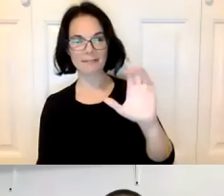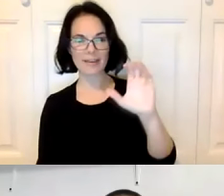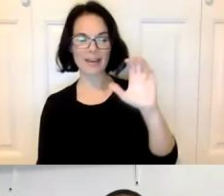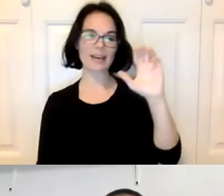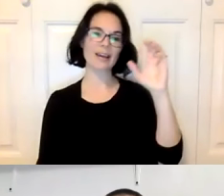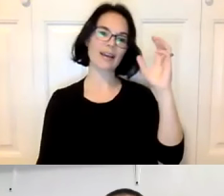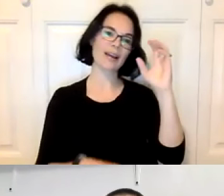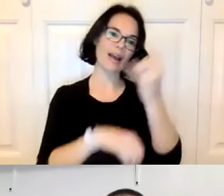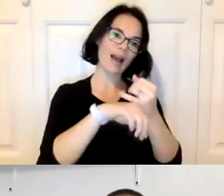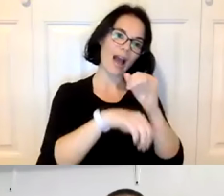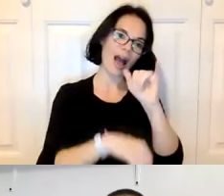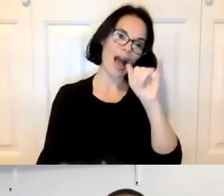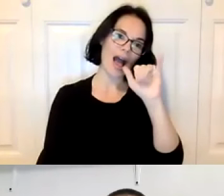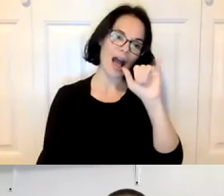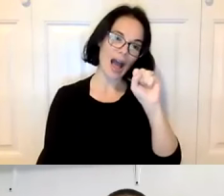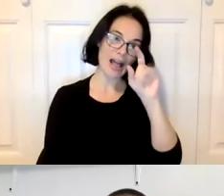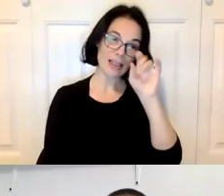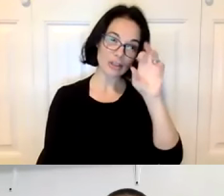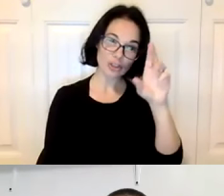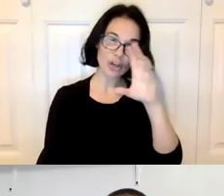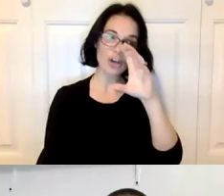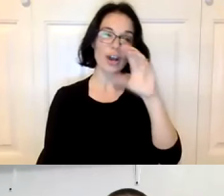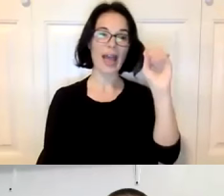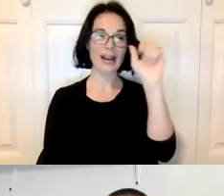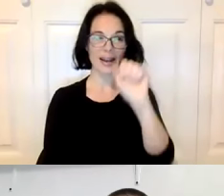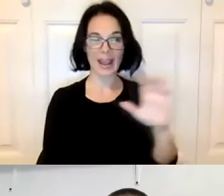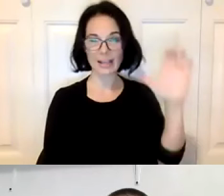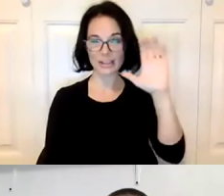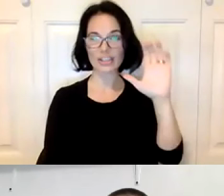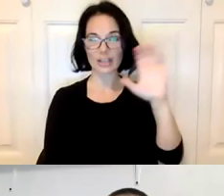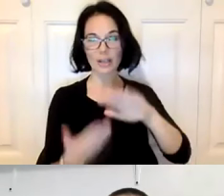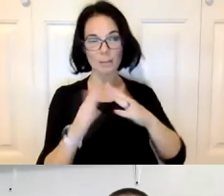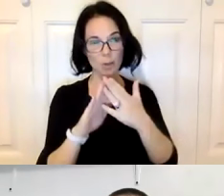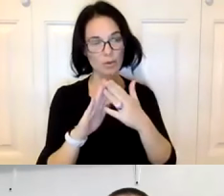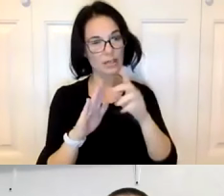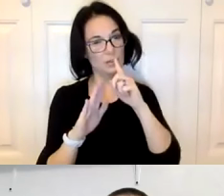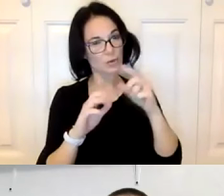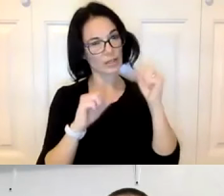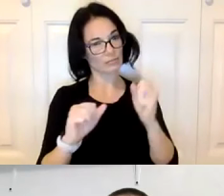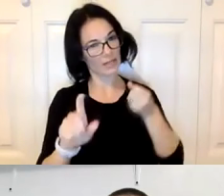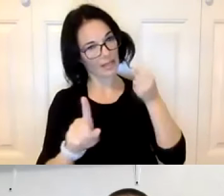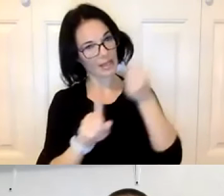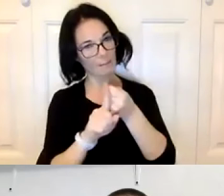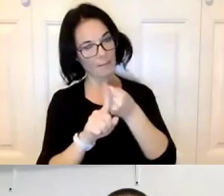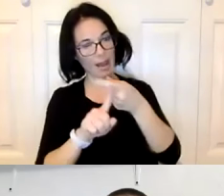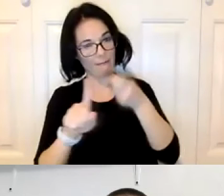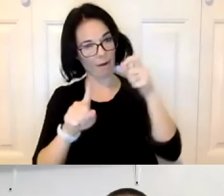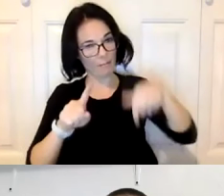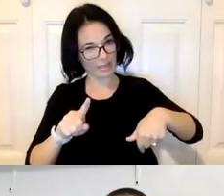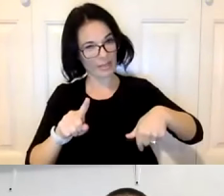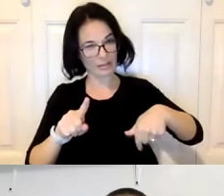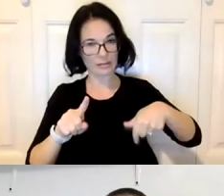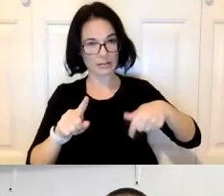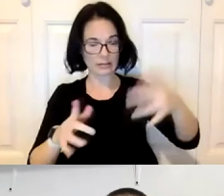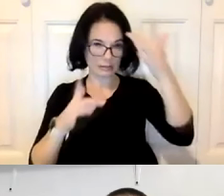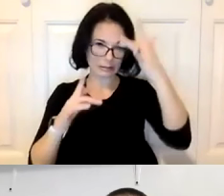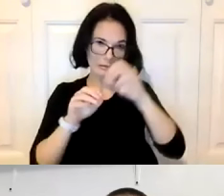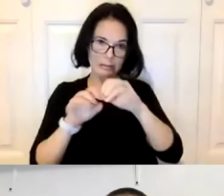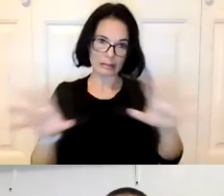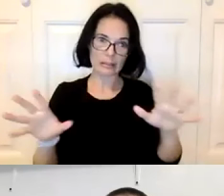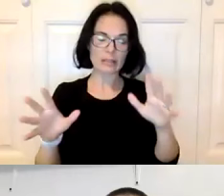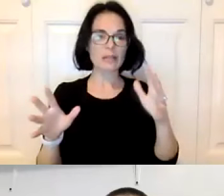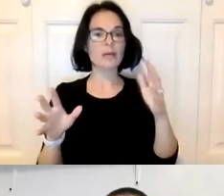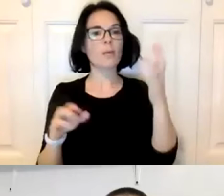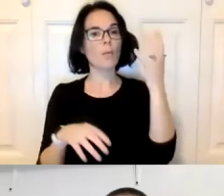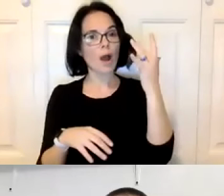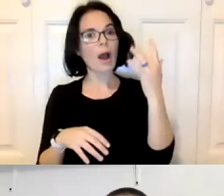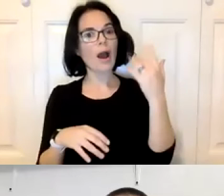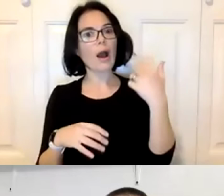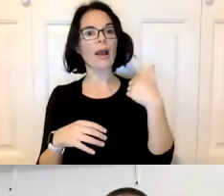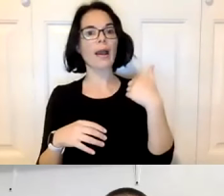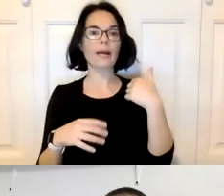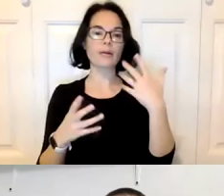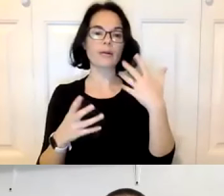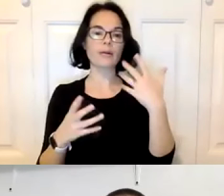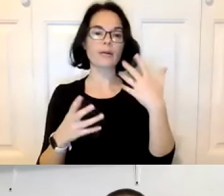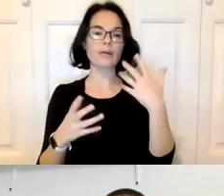are more impacted by the pandemic, through language and cultural, approachable communication.